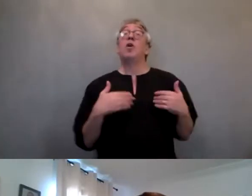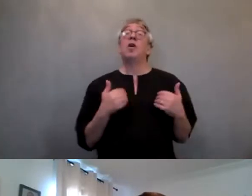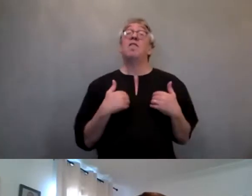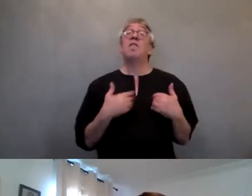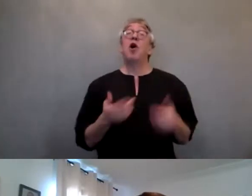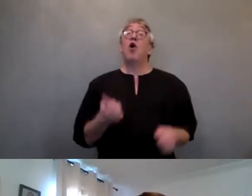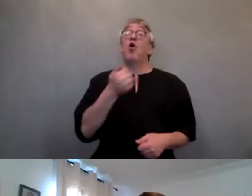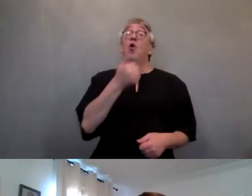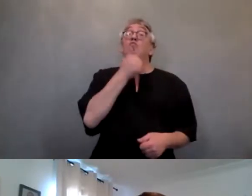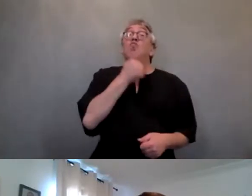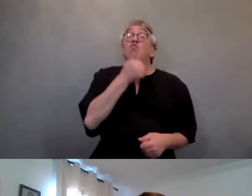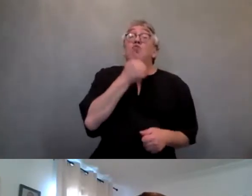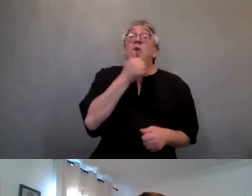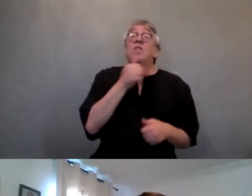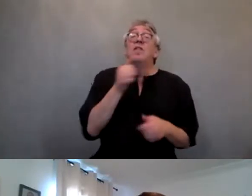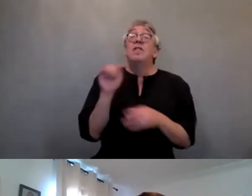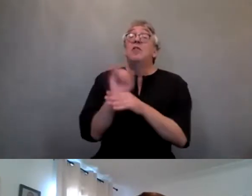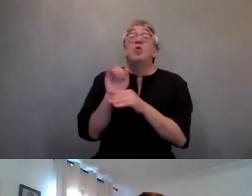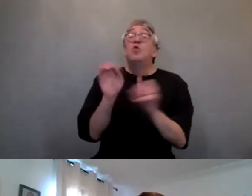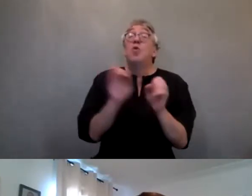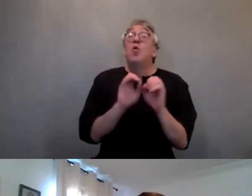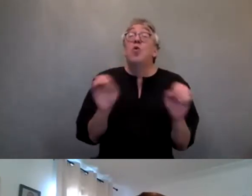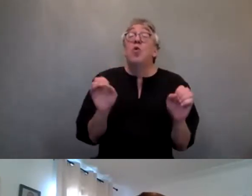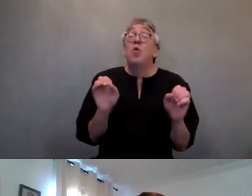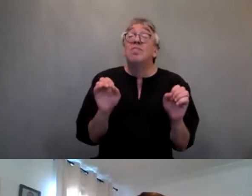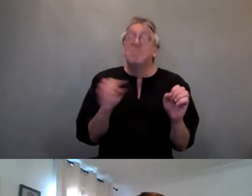some people who don't have private insurance, that can be a